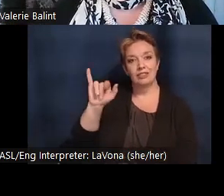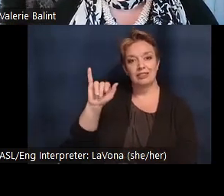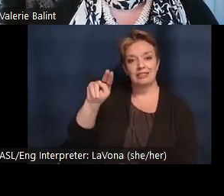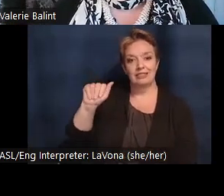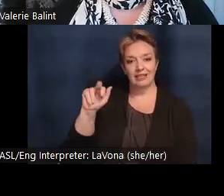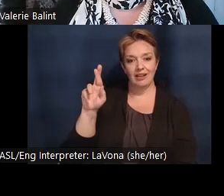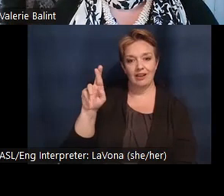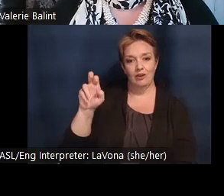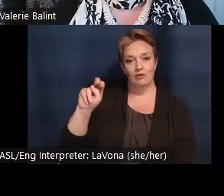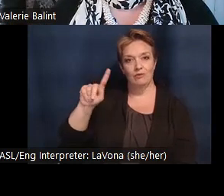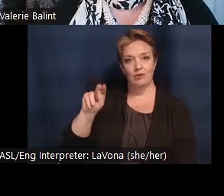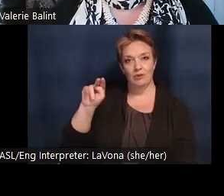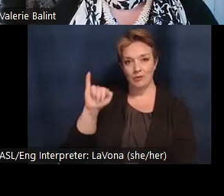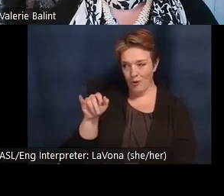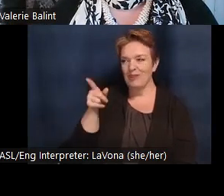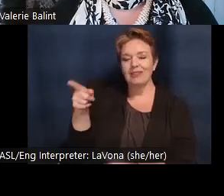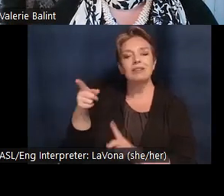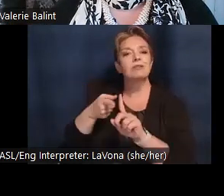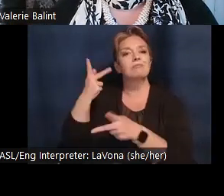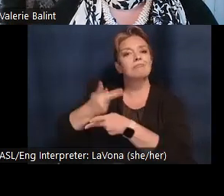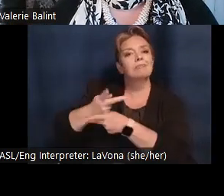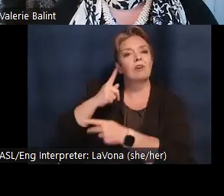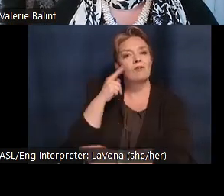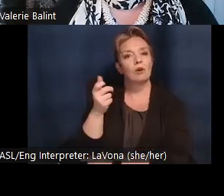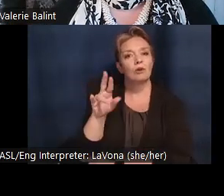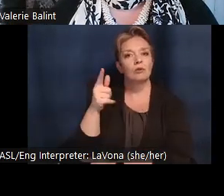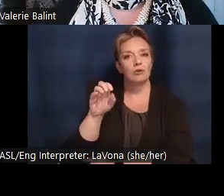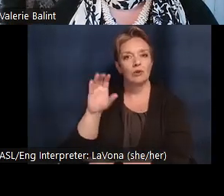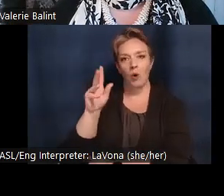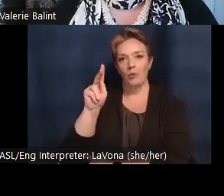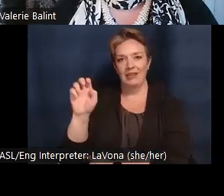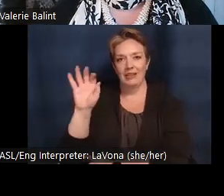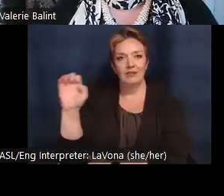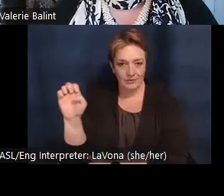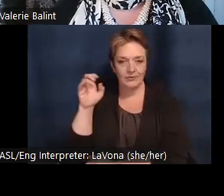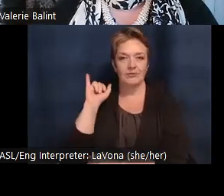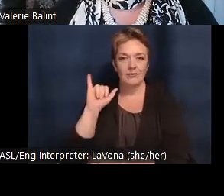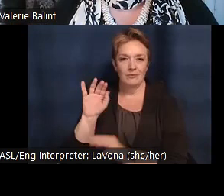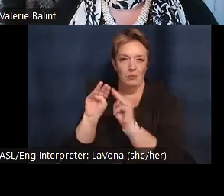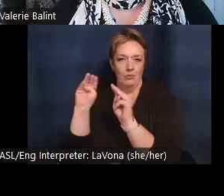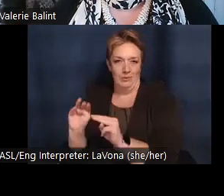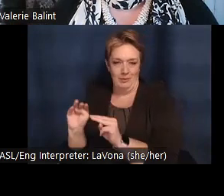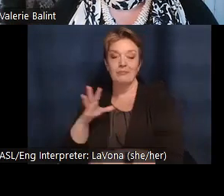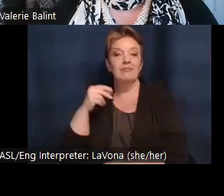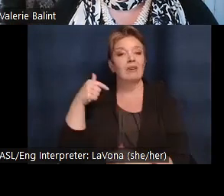Providing American Sign Language interpretation is LaVona Andrew. Along with ASL interpretation,